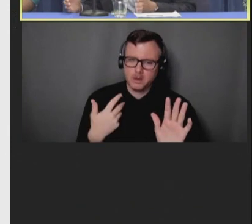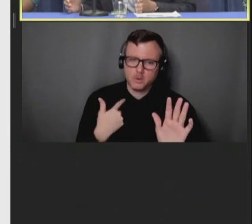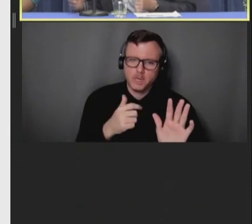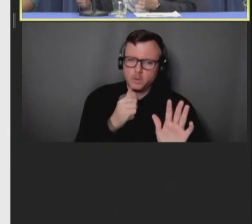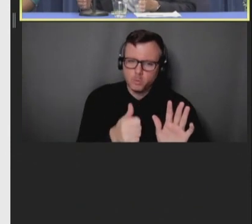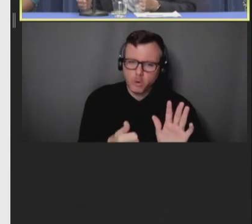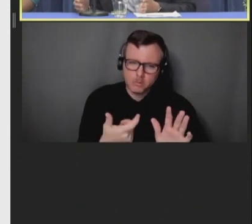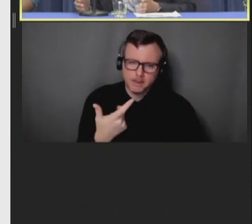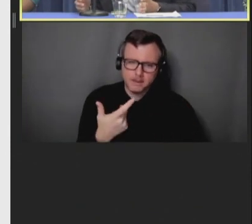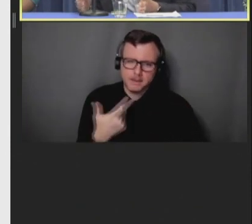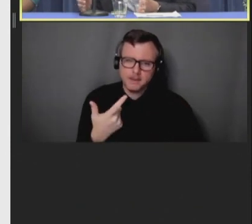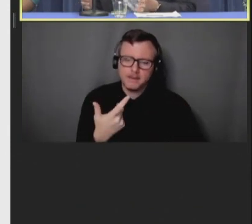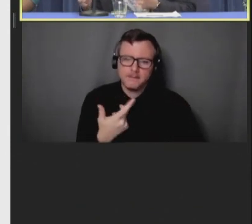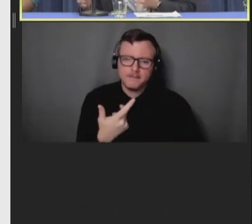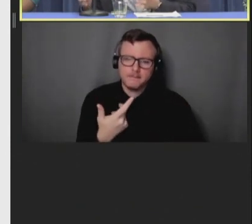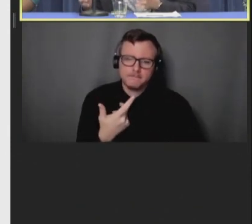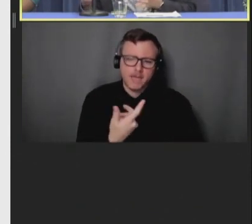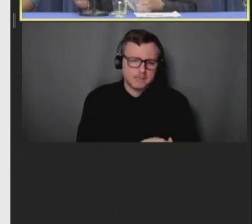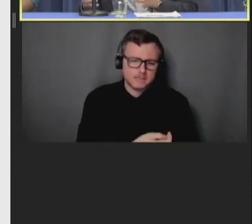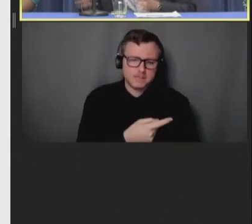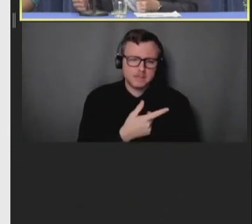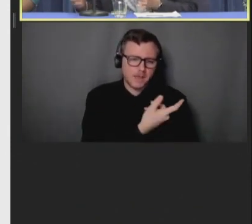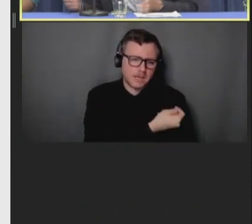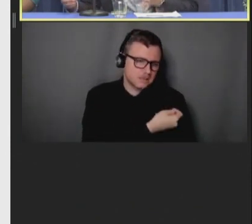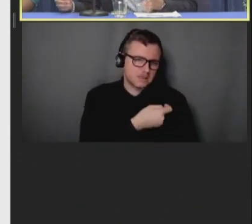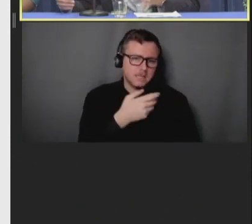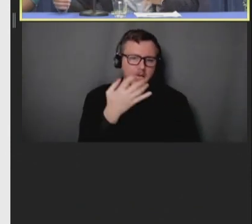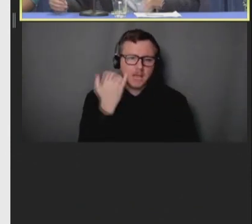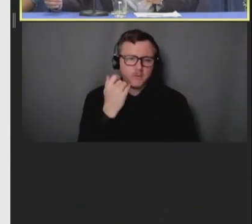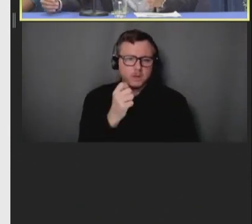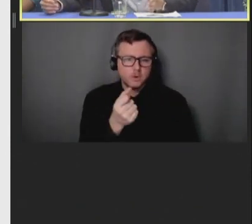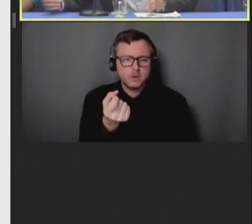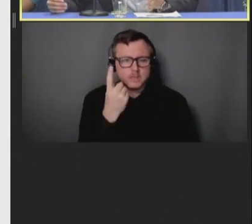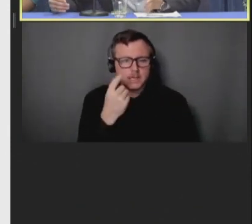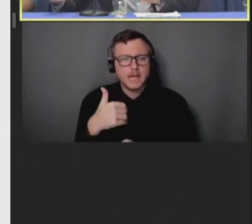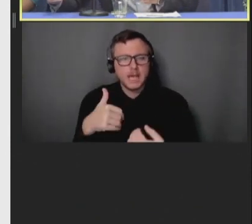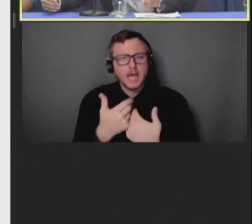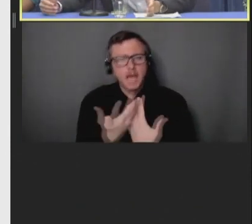world unless we sort of understand better how this actually hits Main Street, where it actually hits.